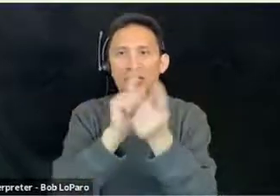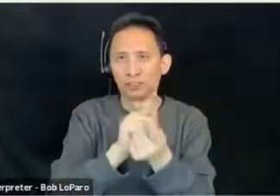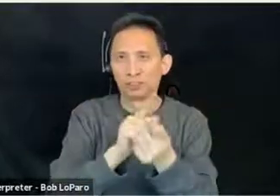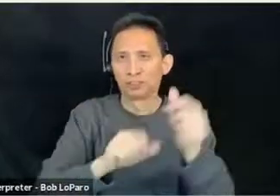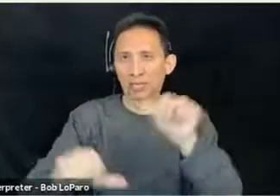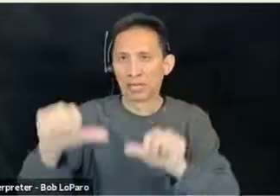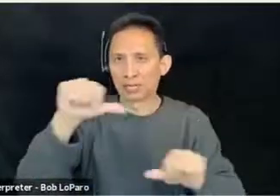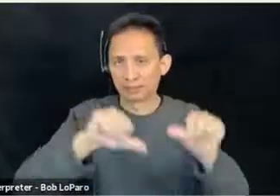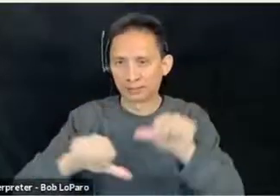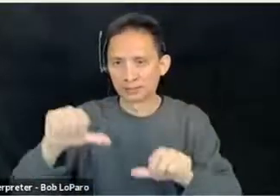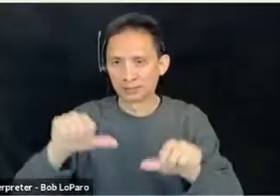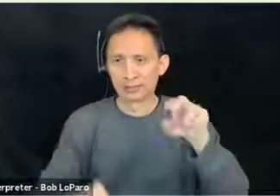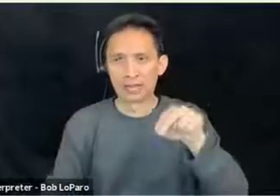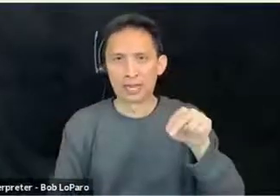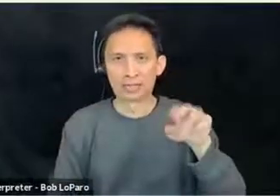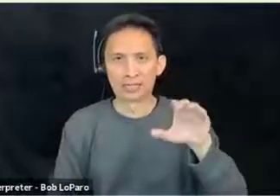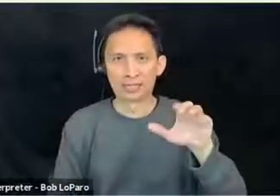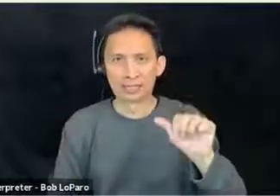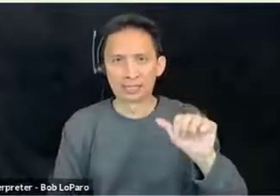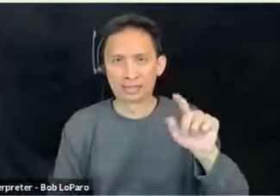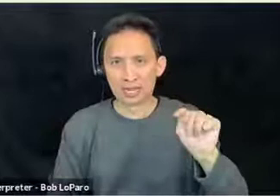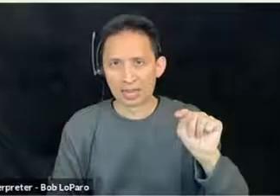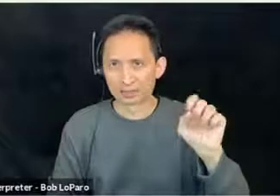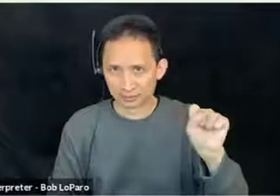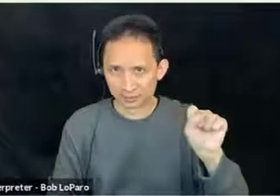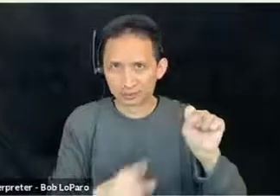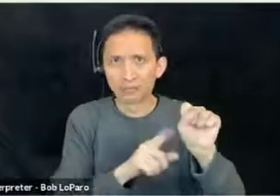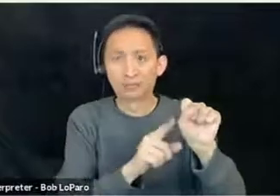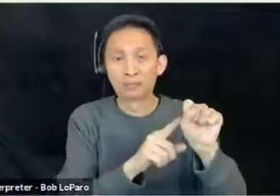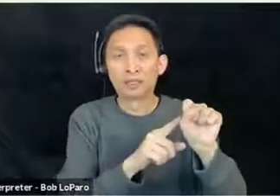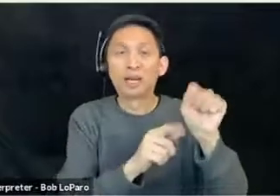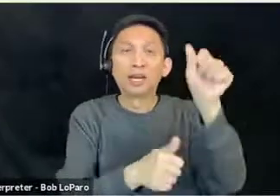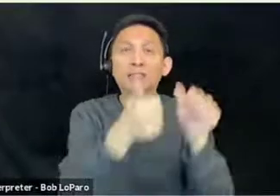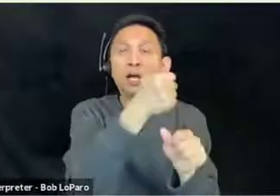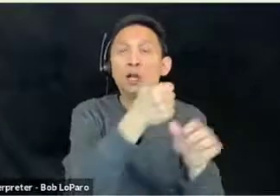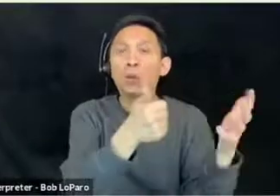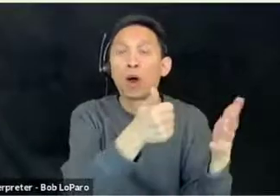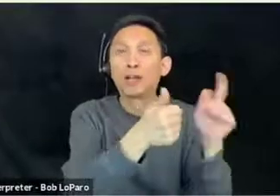NCATS is part of the National Institutes of Health,